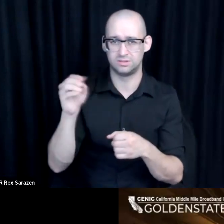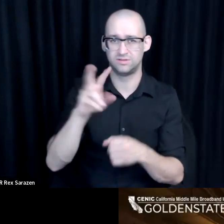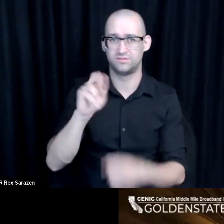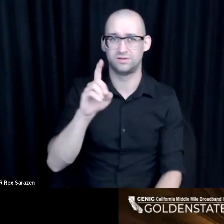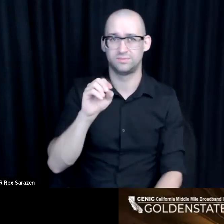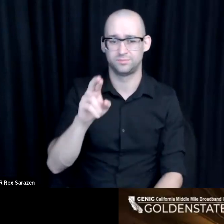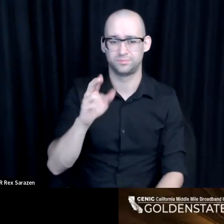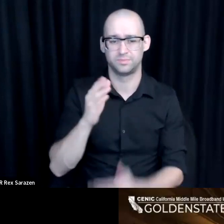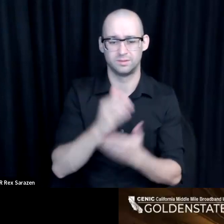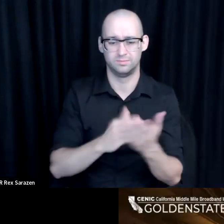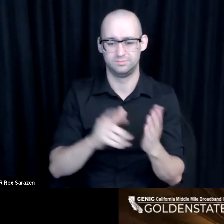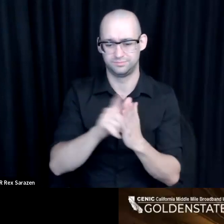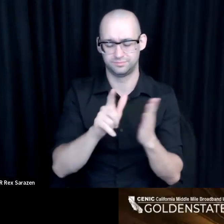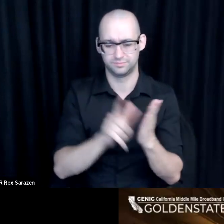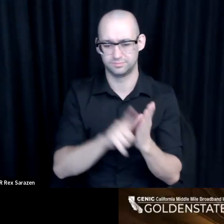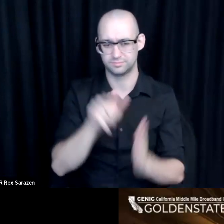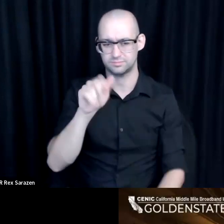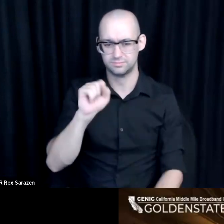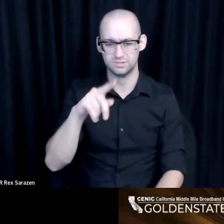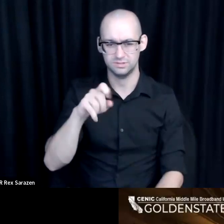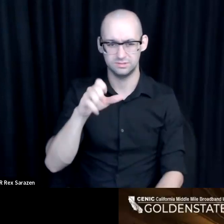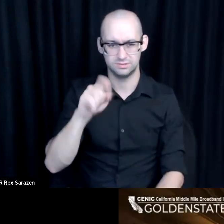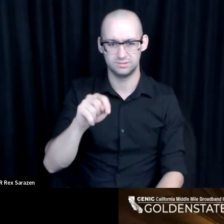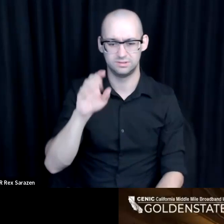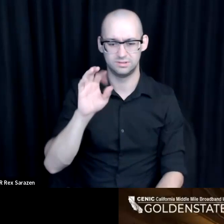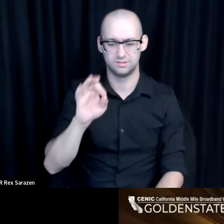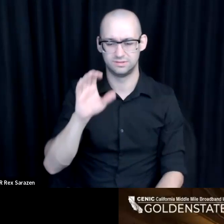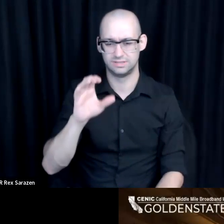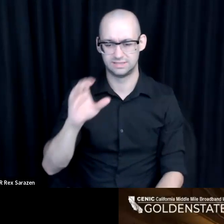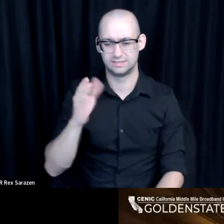aspects of things that covers, you know, FCC stuff. It covers you know, grant opportunities